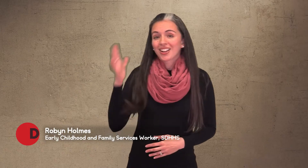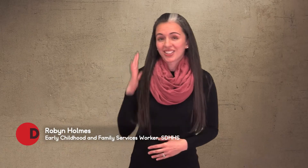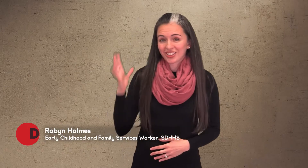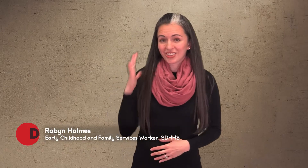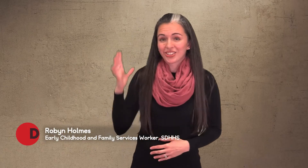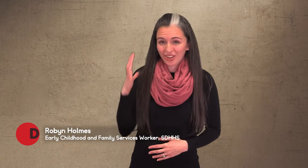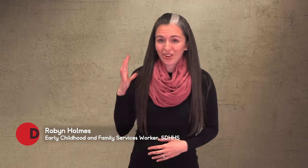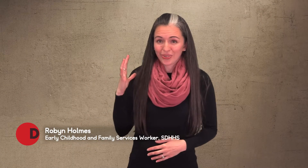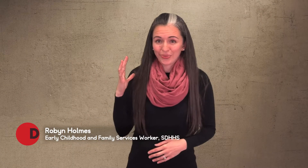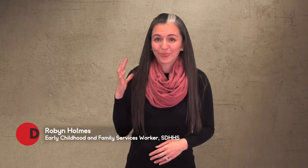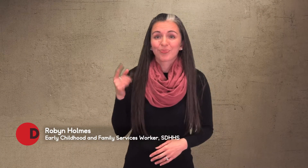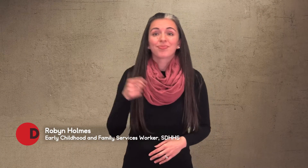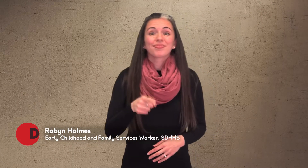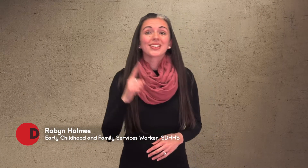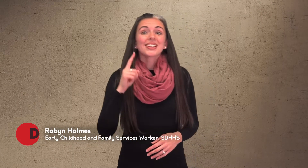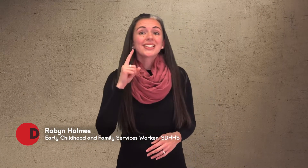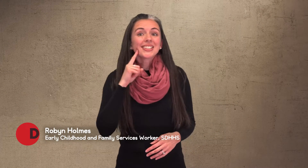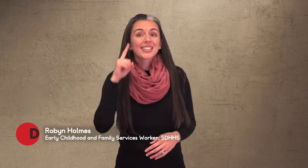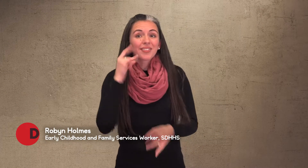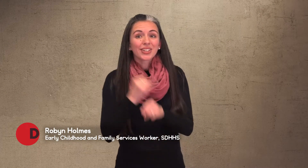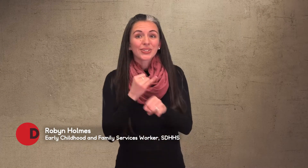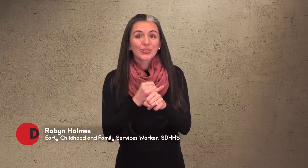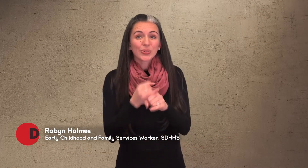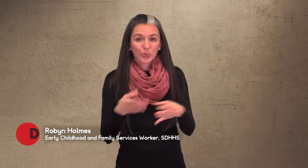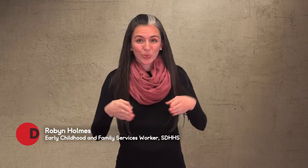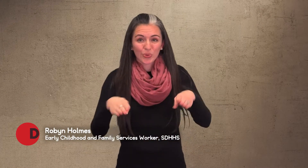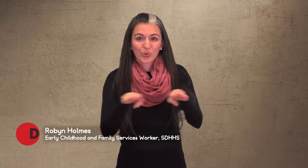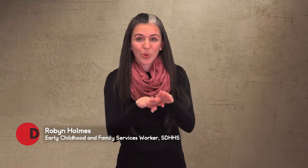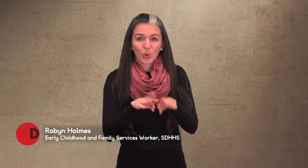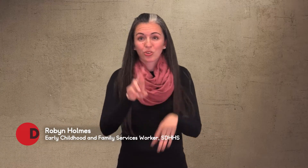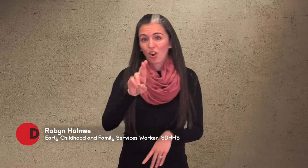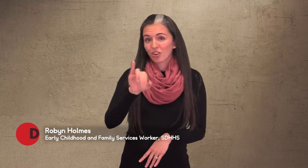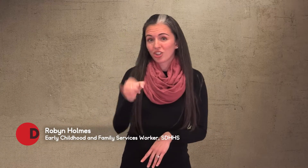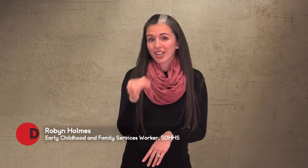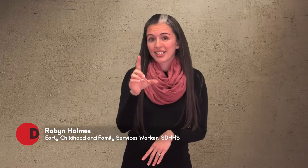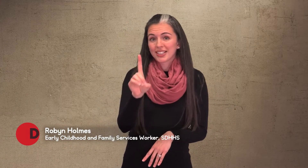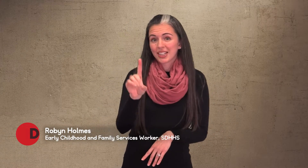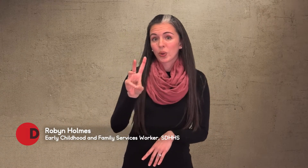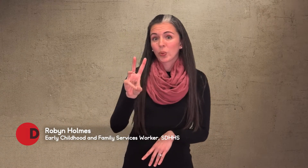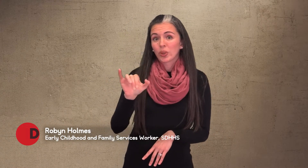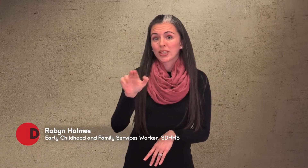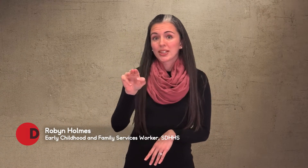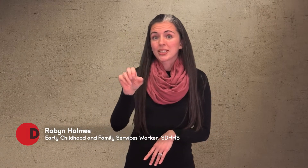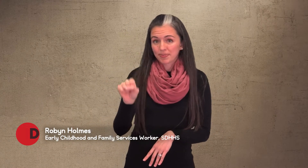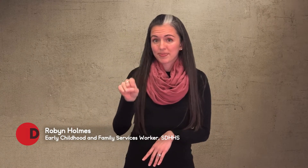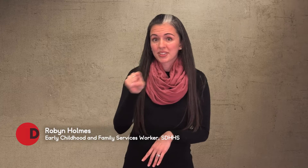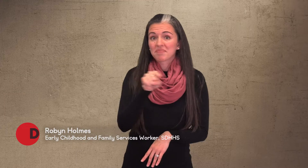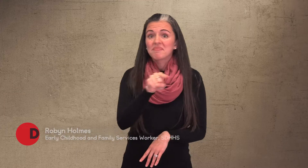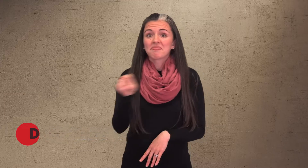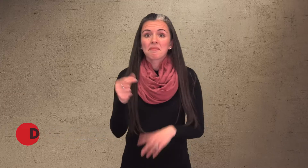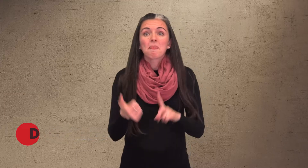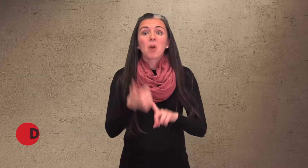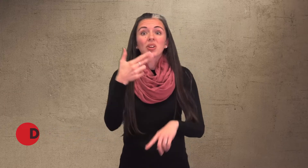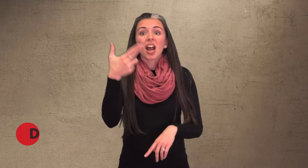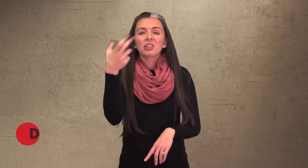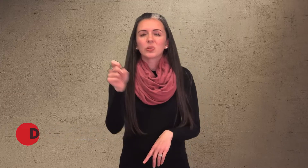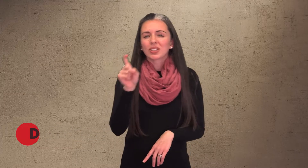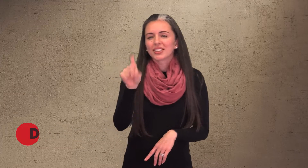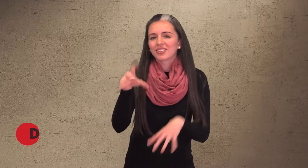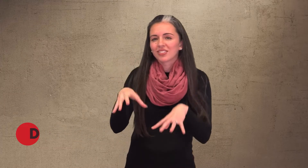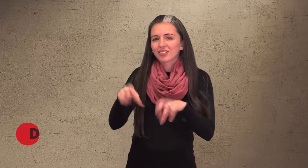When the Deaf school, RJD Williams, closed, most of the high school